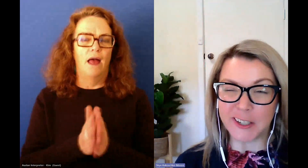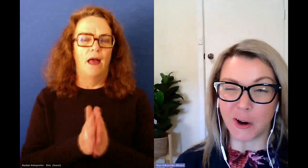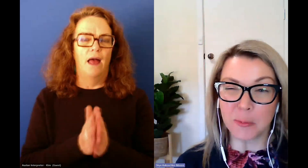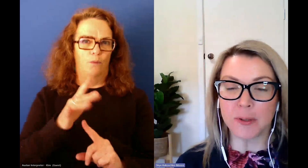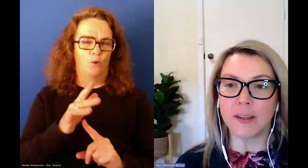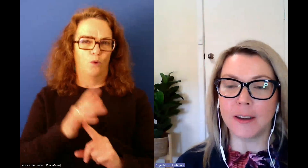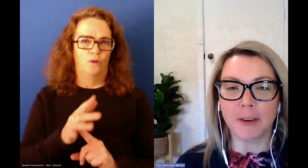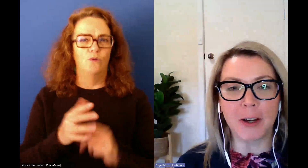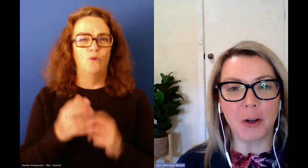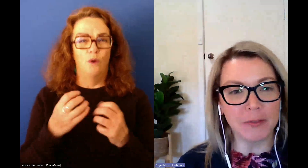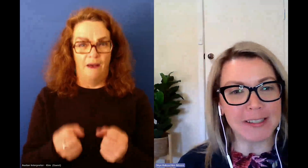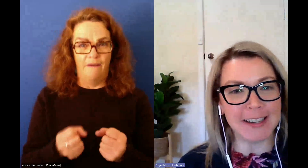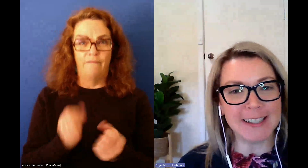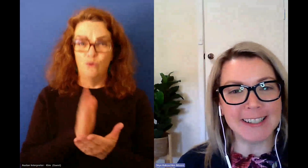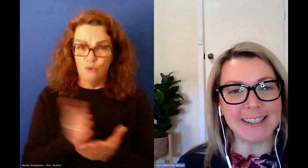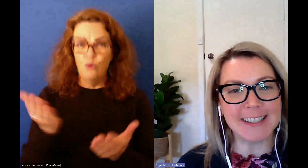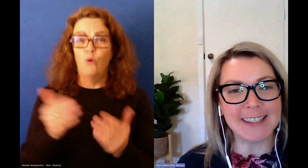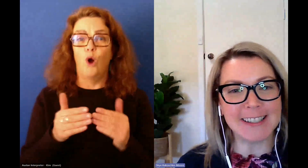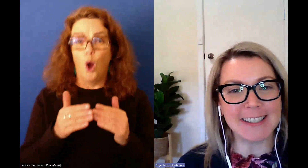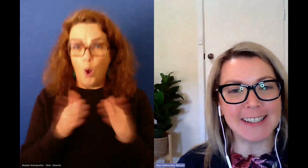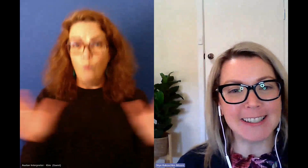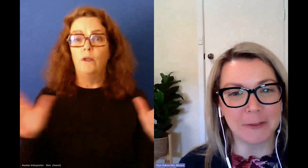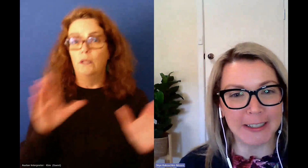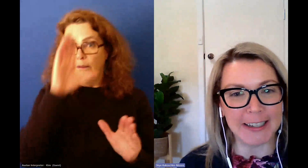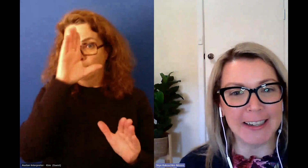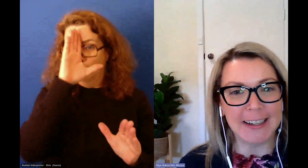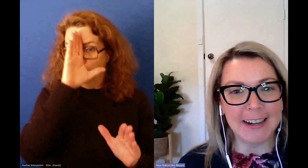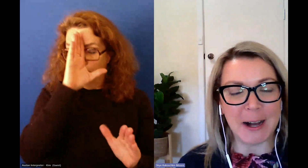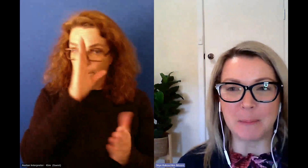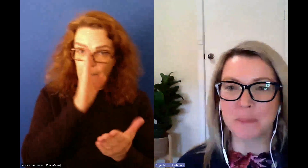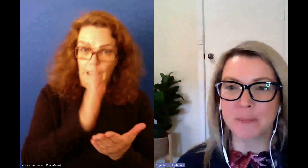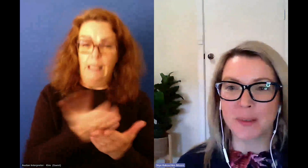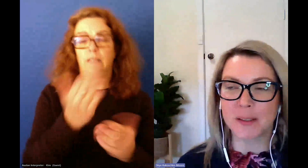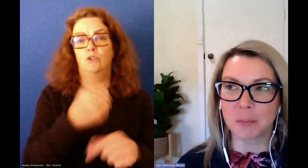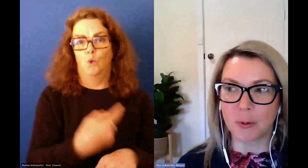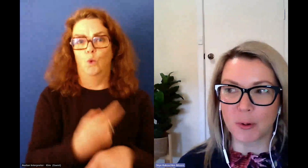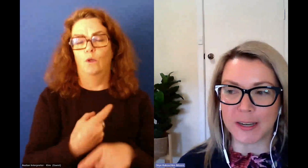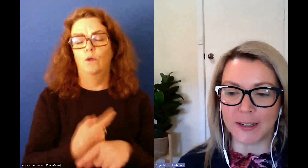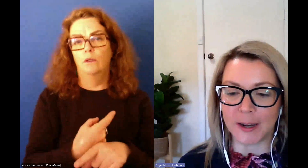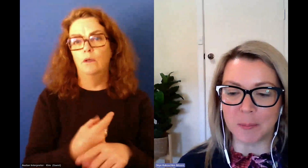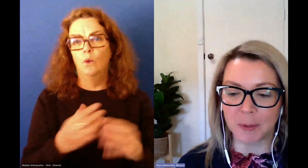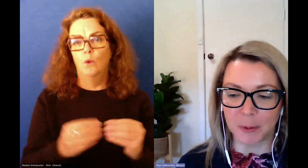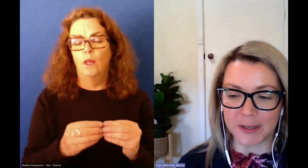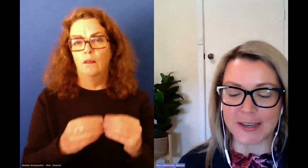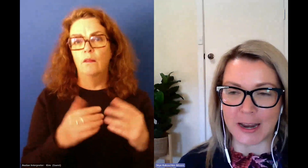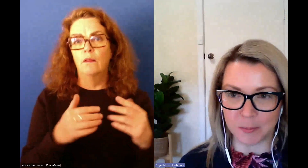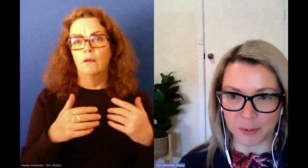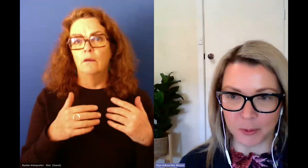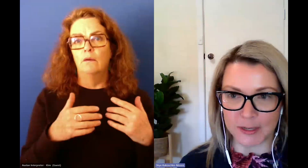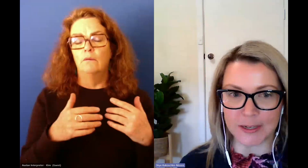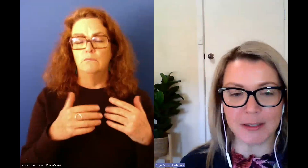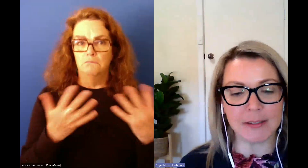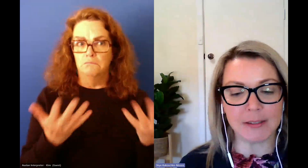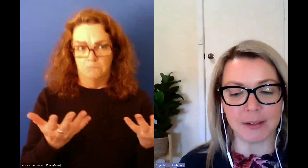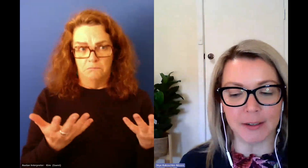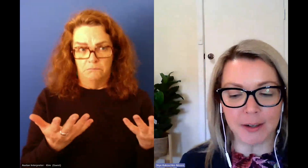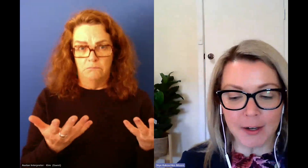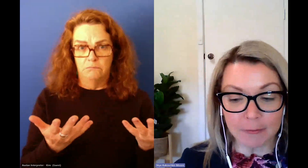really open and frank conversations as a way of really supporting employers and employees to